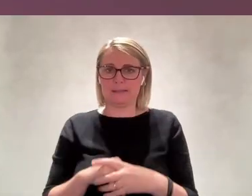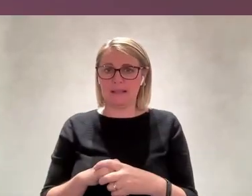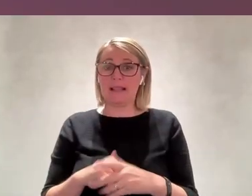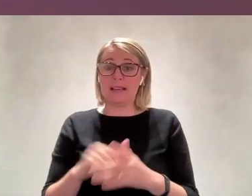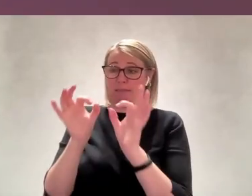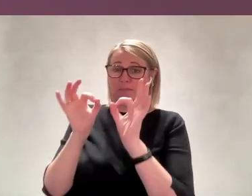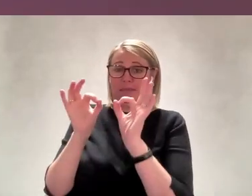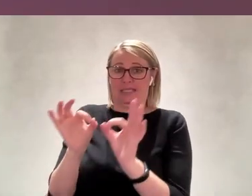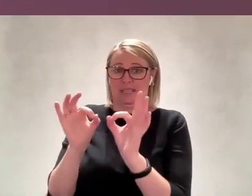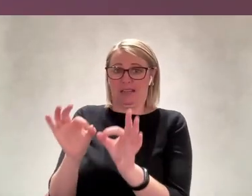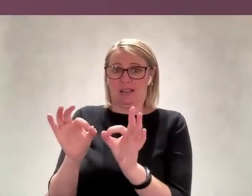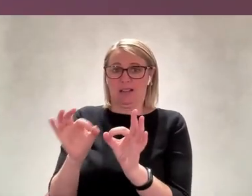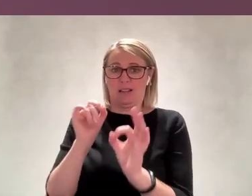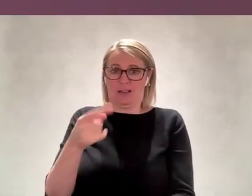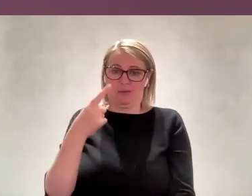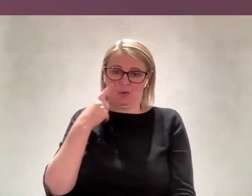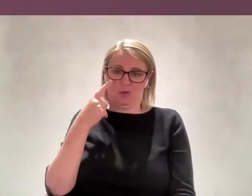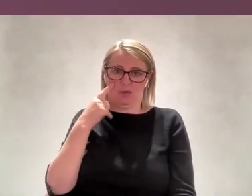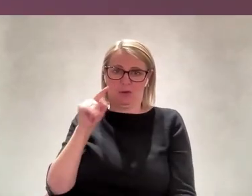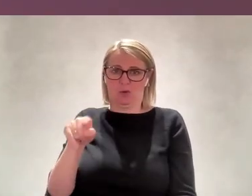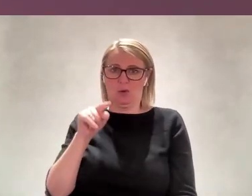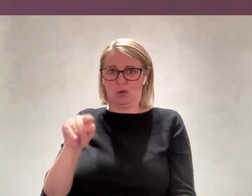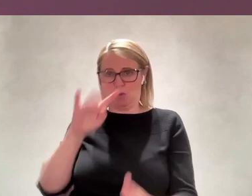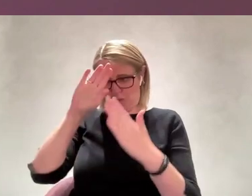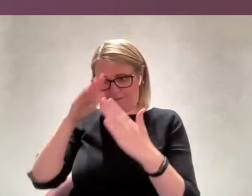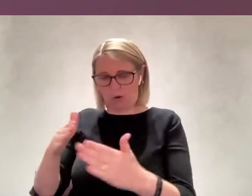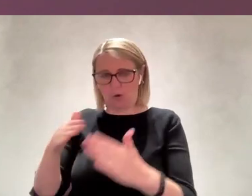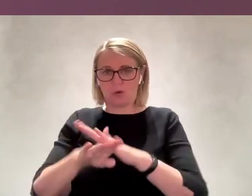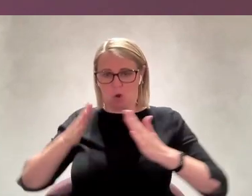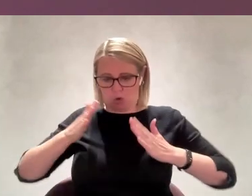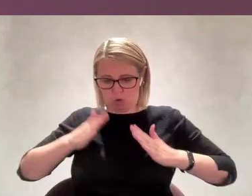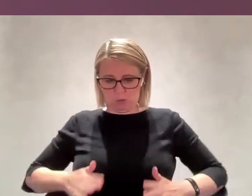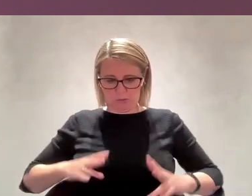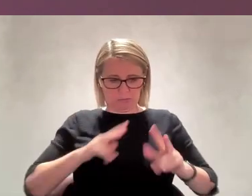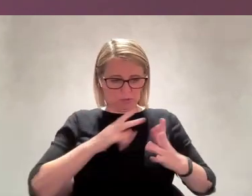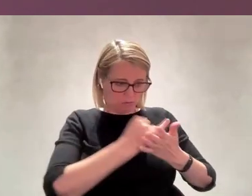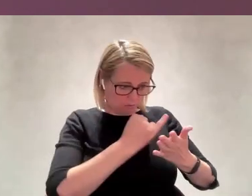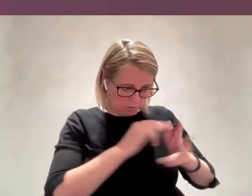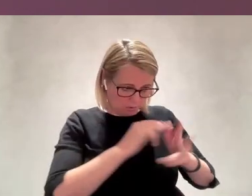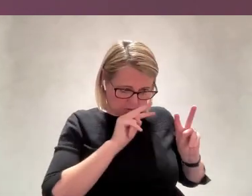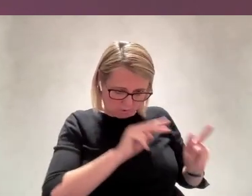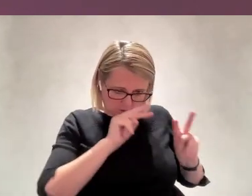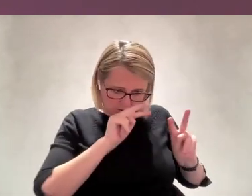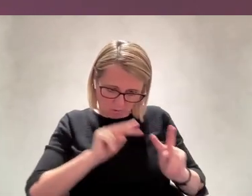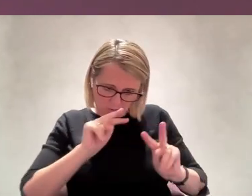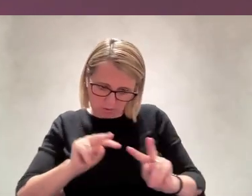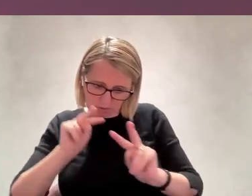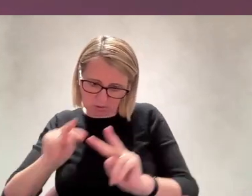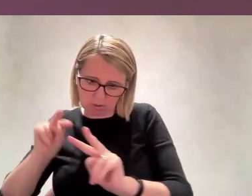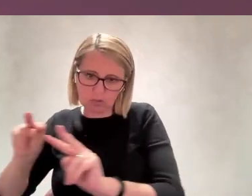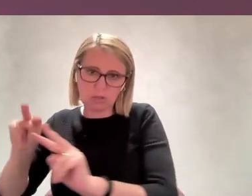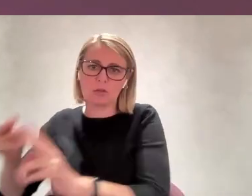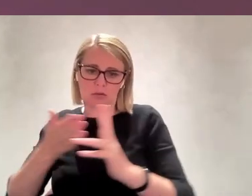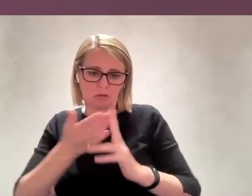And I particularly noted your focus on human oversight at critical points.